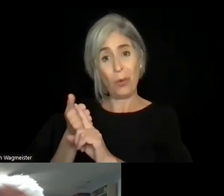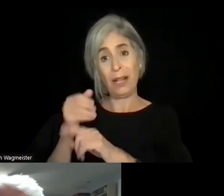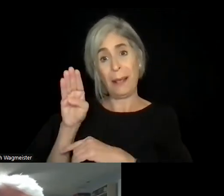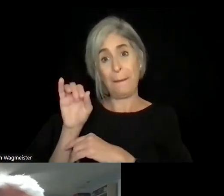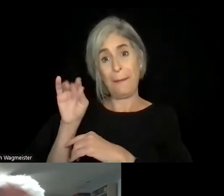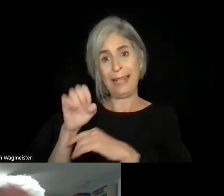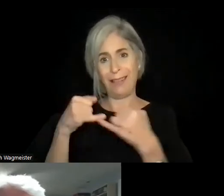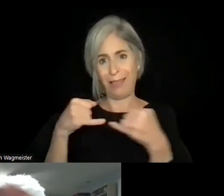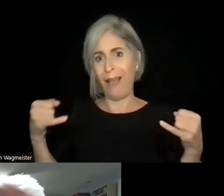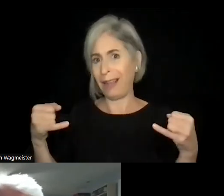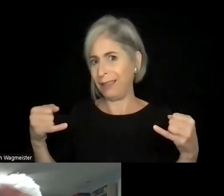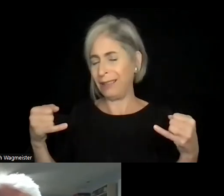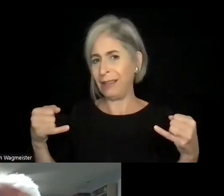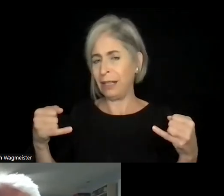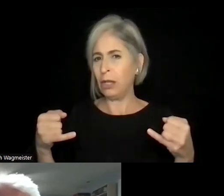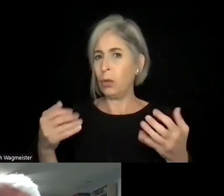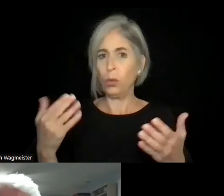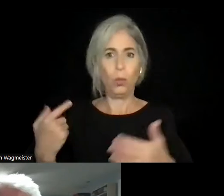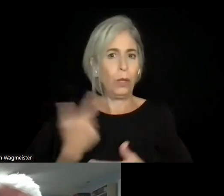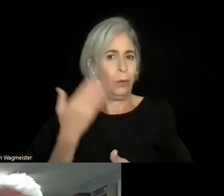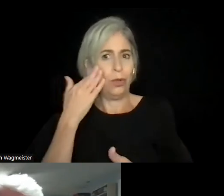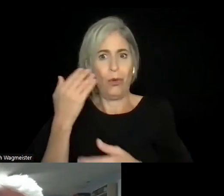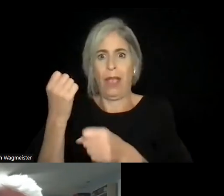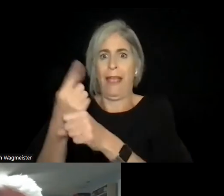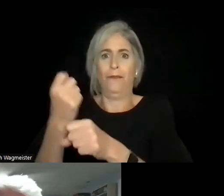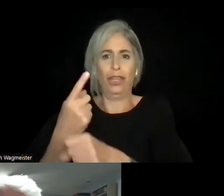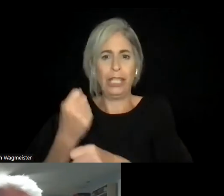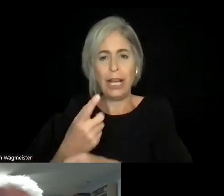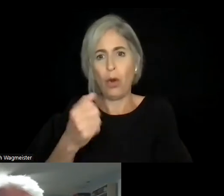sometimes when they think about scaling, scaling has it own